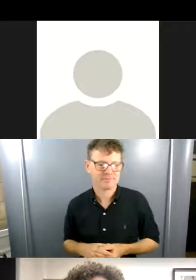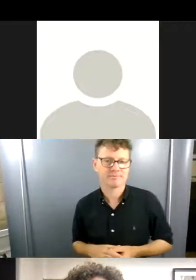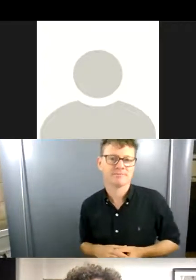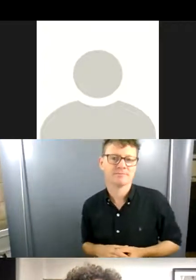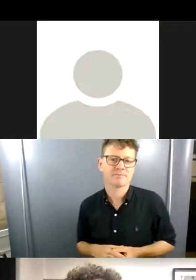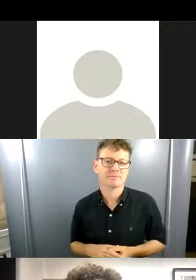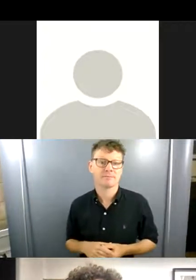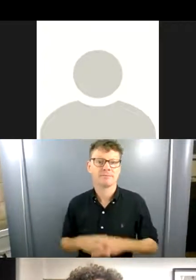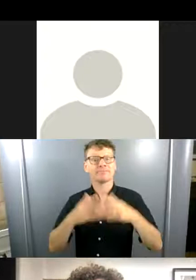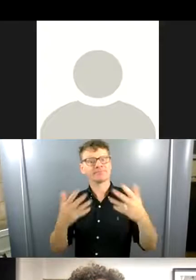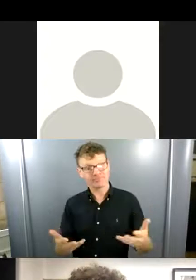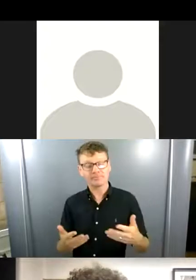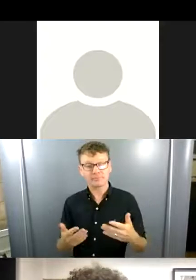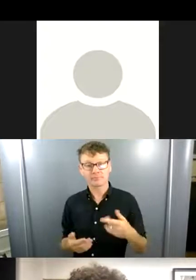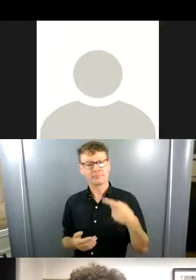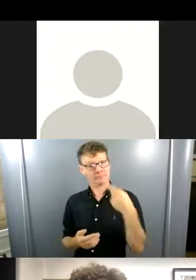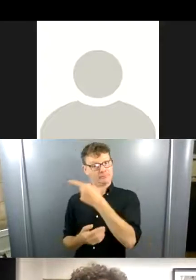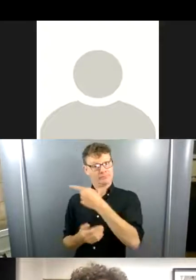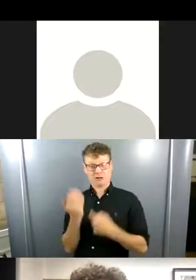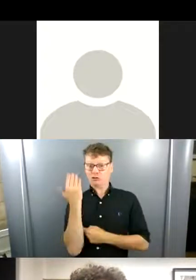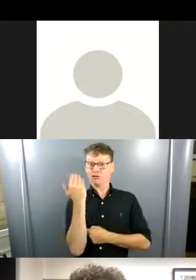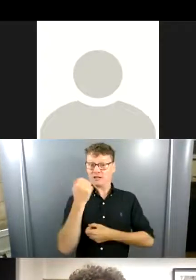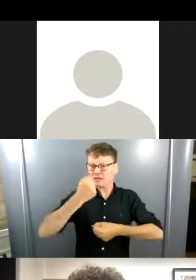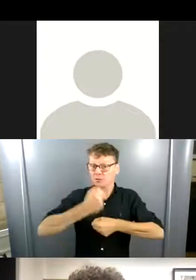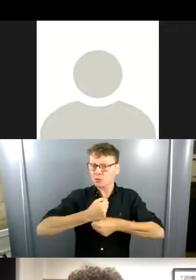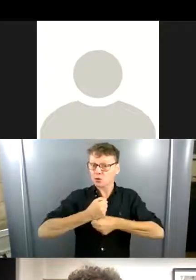so there's been quite a bit of recent work on receptive competence